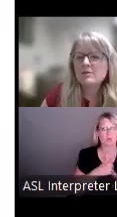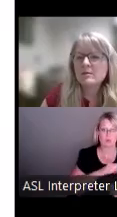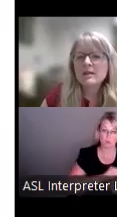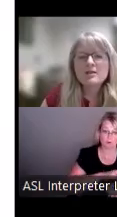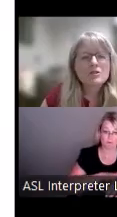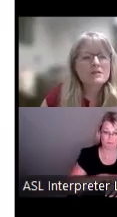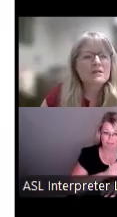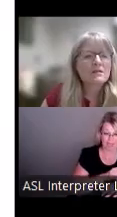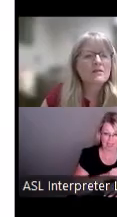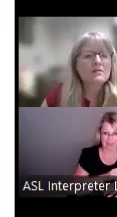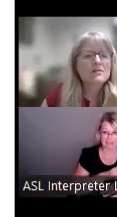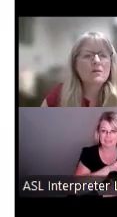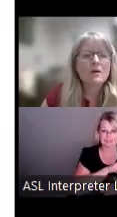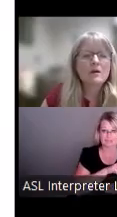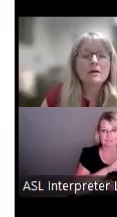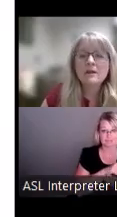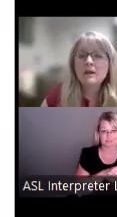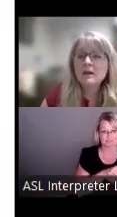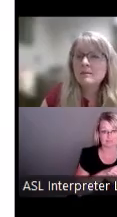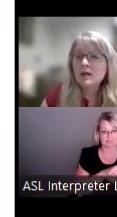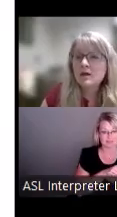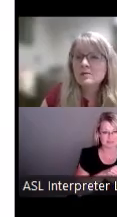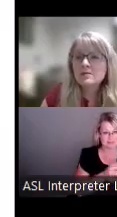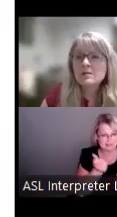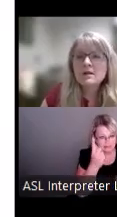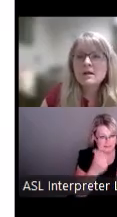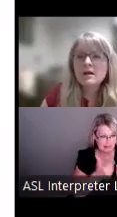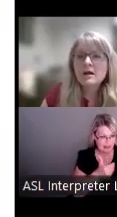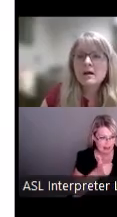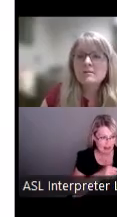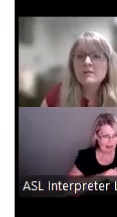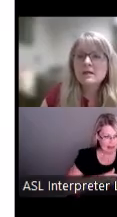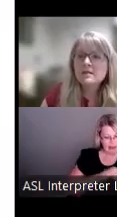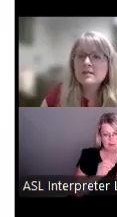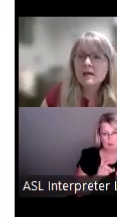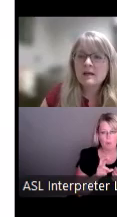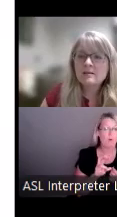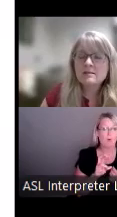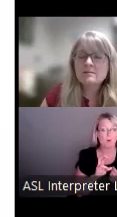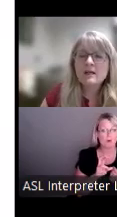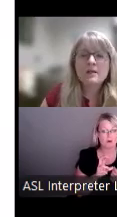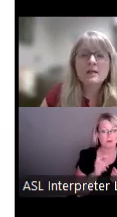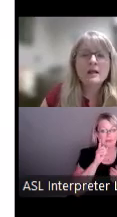discrimination skills or thinking about kids that maybe